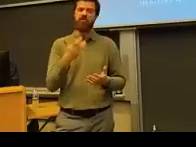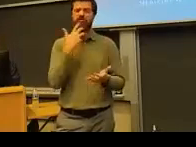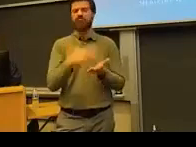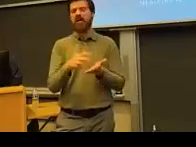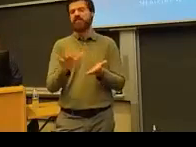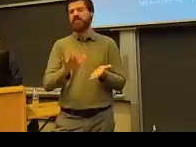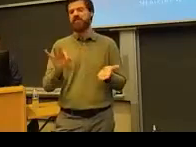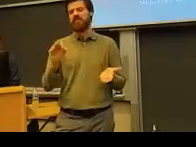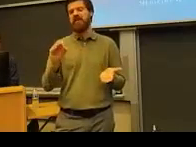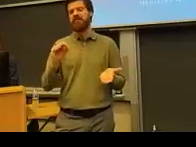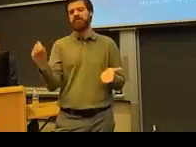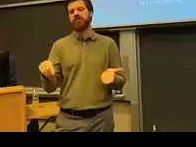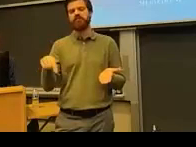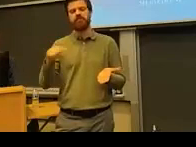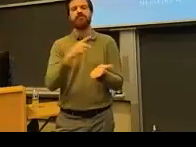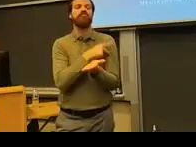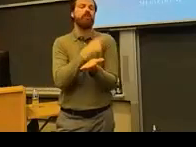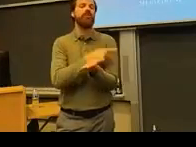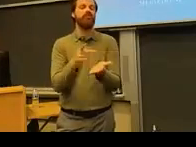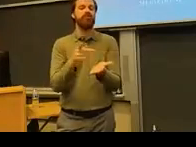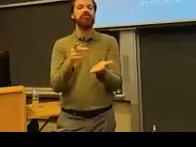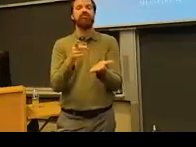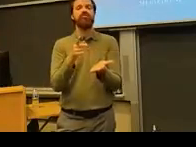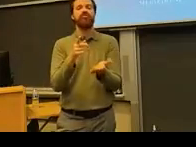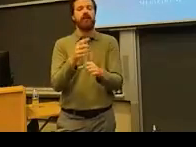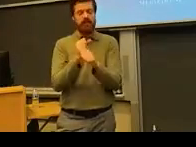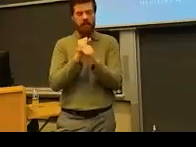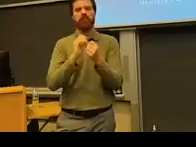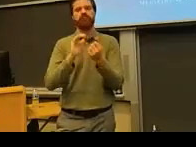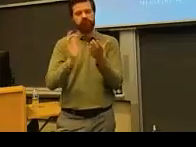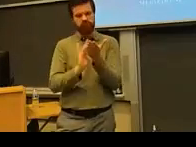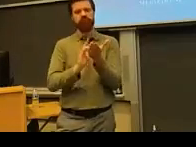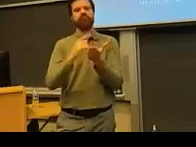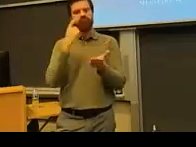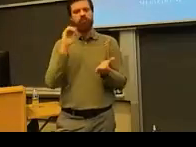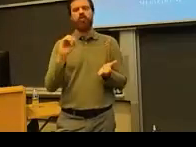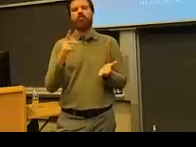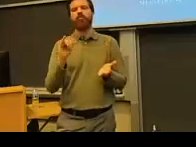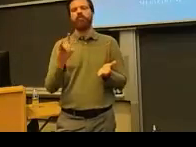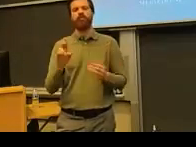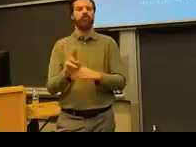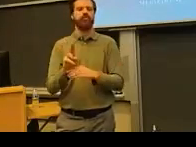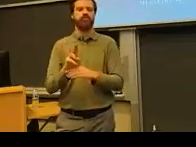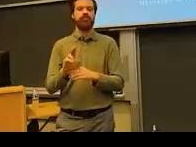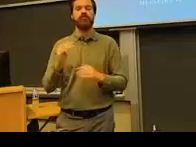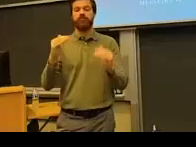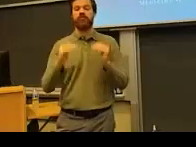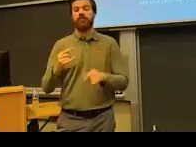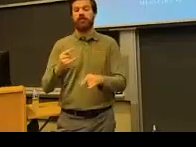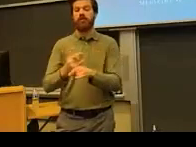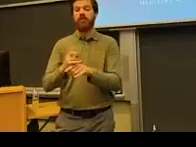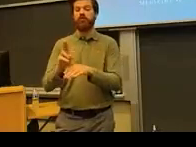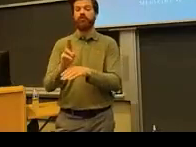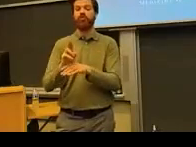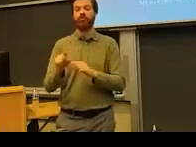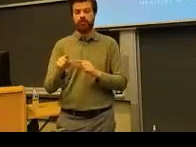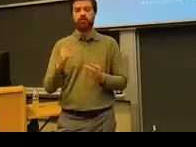our patients uh obtaining medications for opioid use our alcohol use patients you might say were at